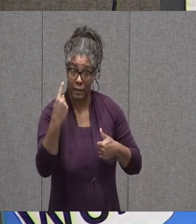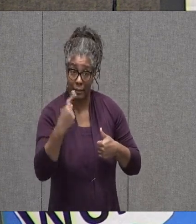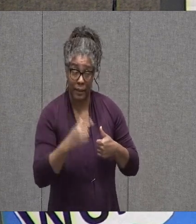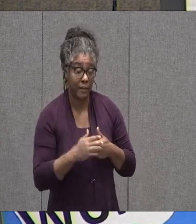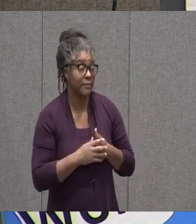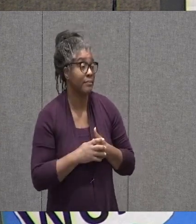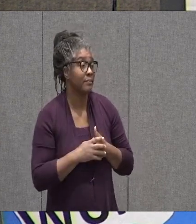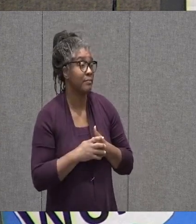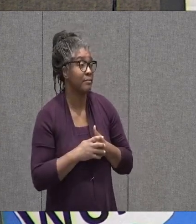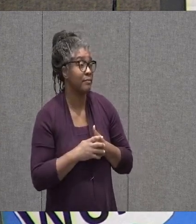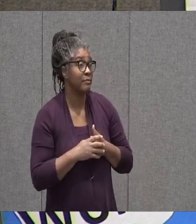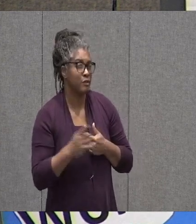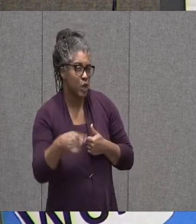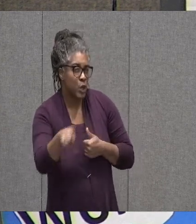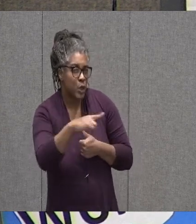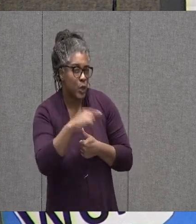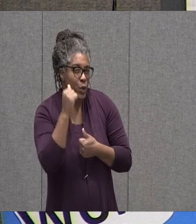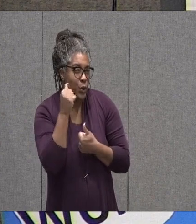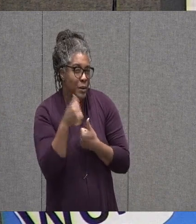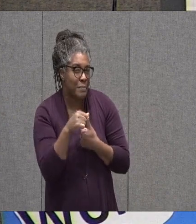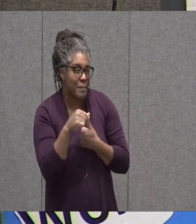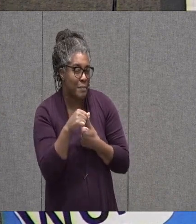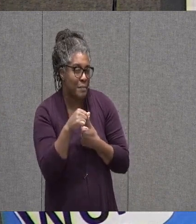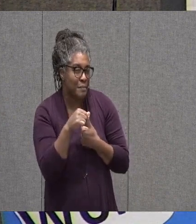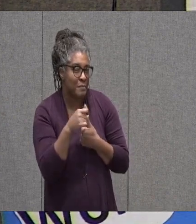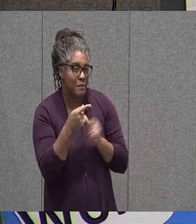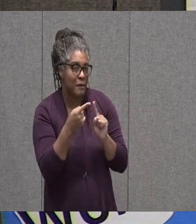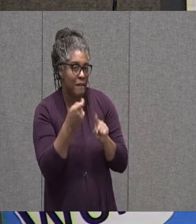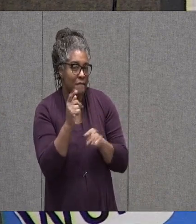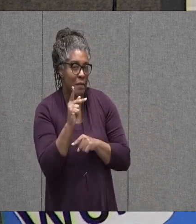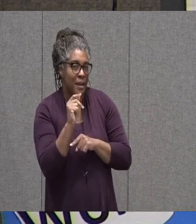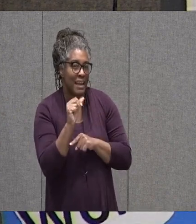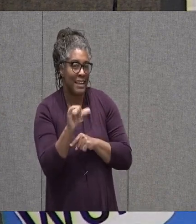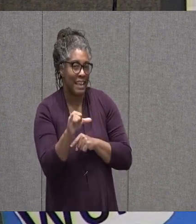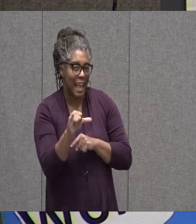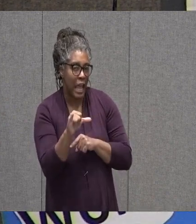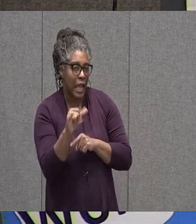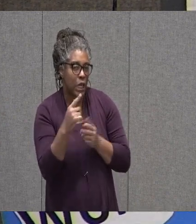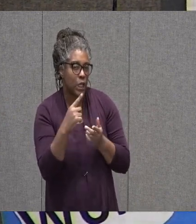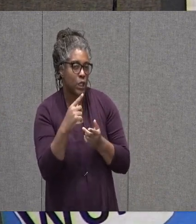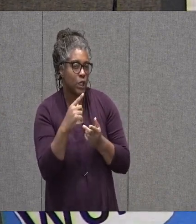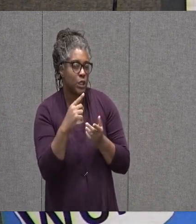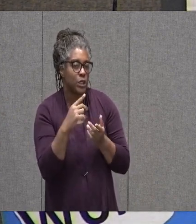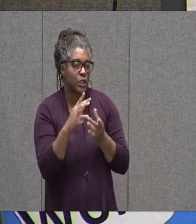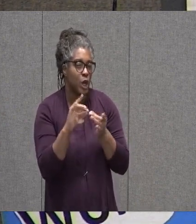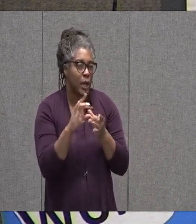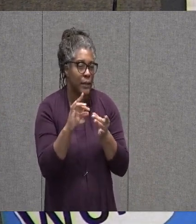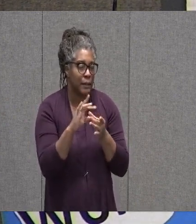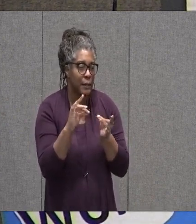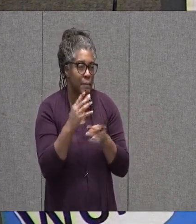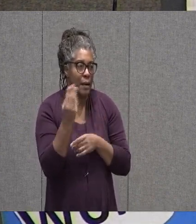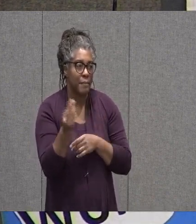Does anybody remember from what Ms Kay talked about on Monday, what is it called when we sell something?